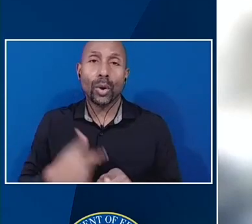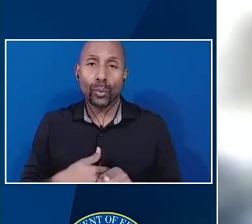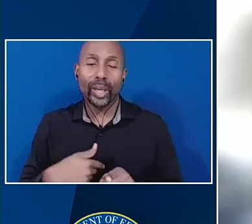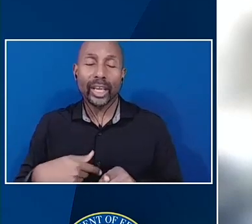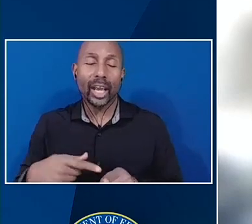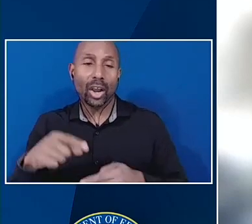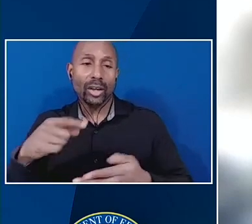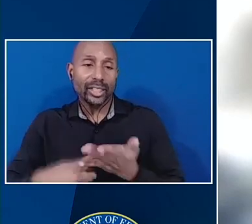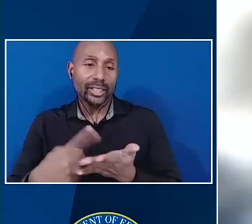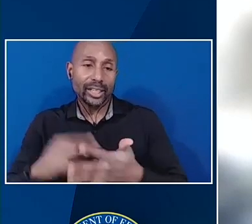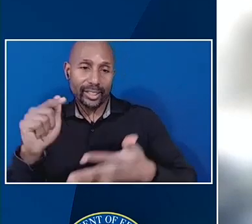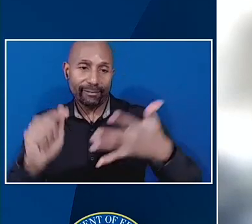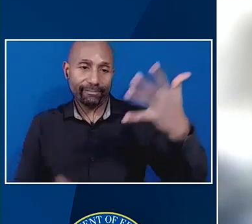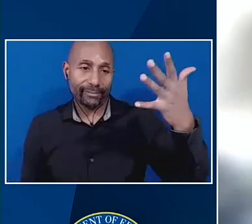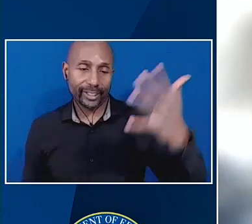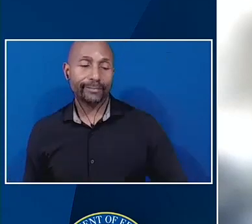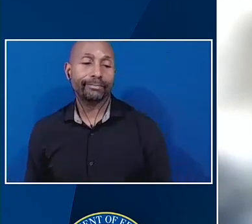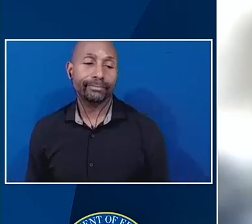especially when we're thinking about students.